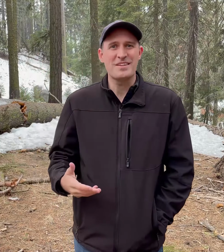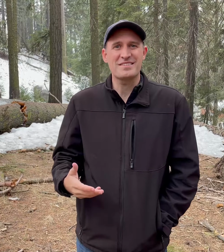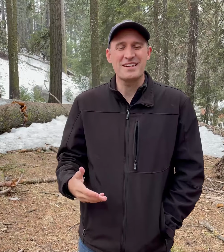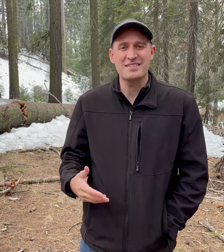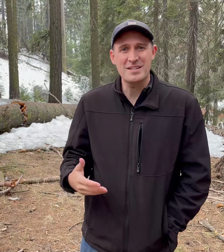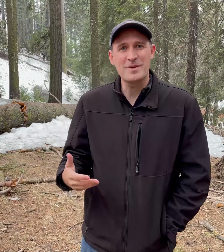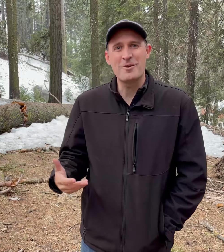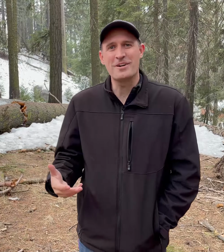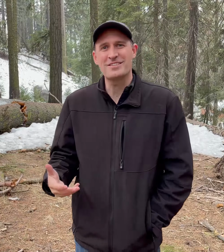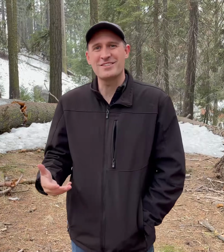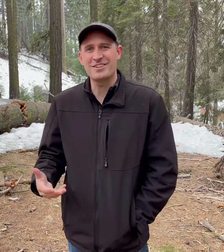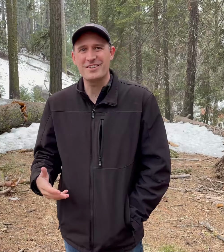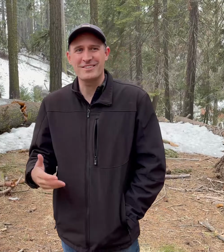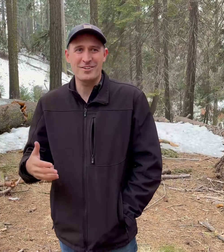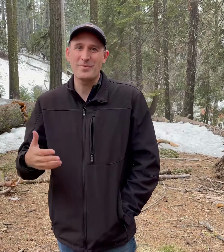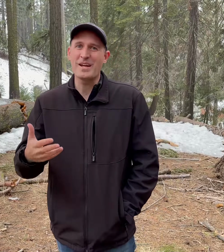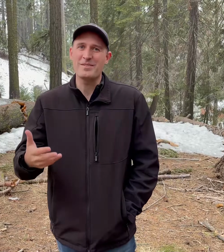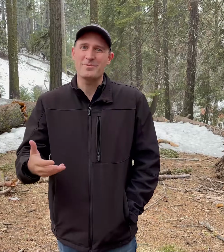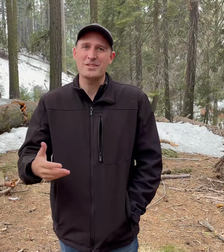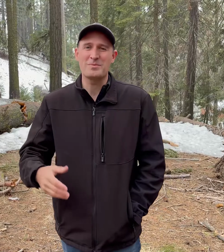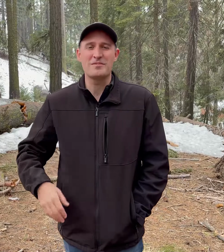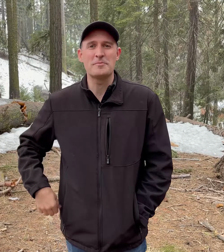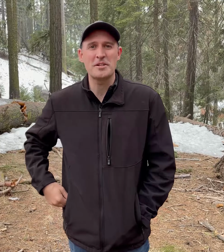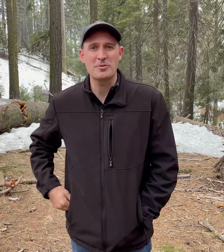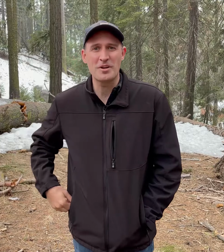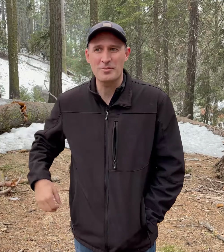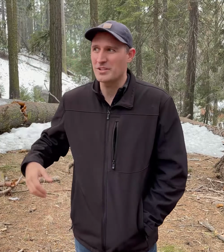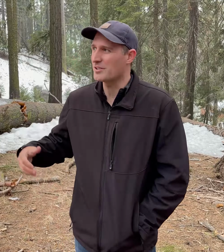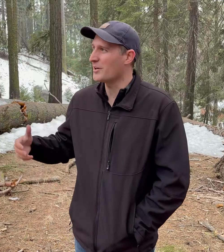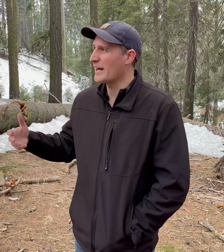signs that you may want to learn or might want to be familiar with when you go out